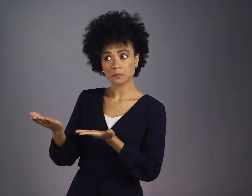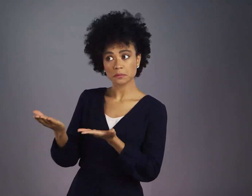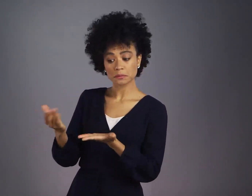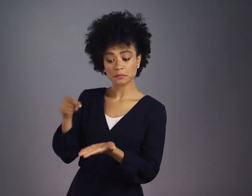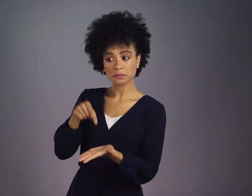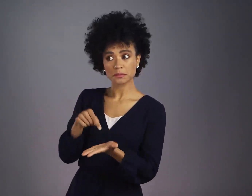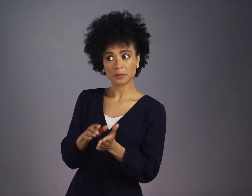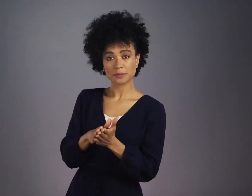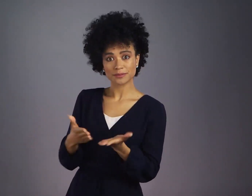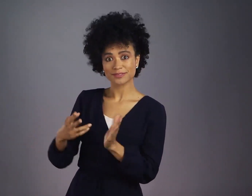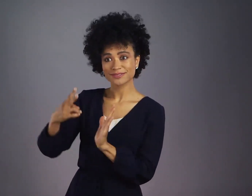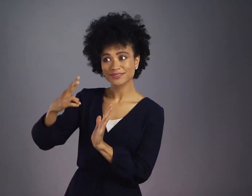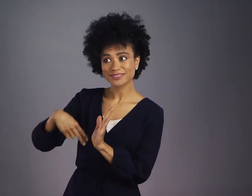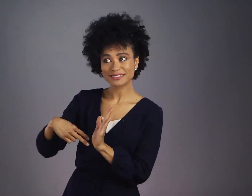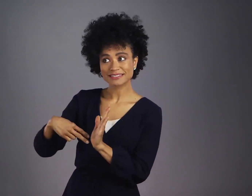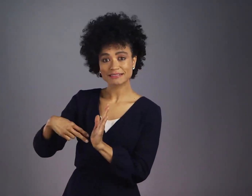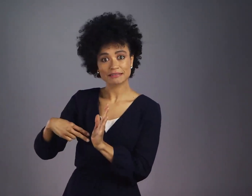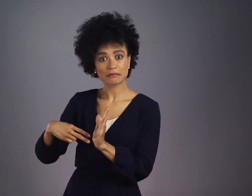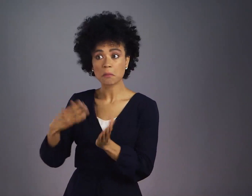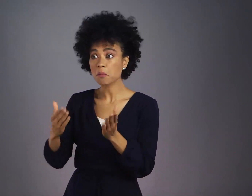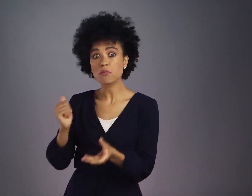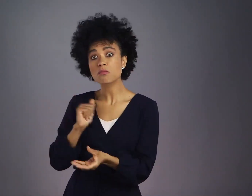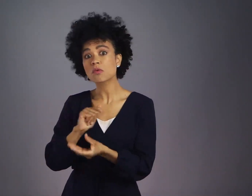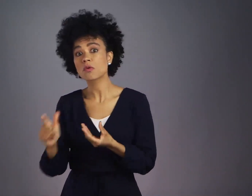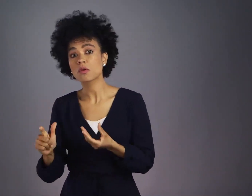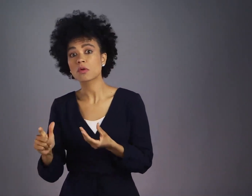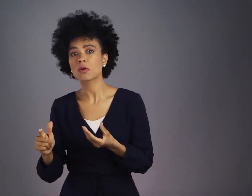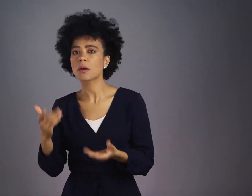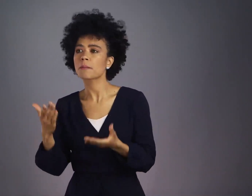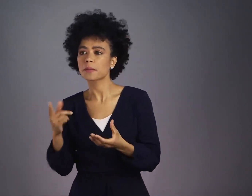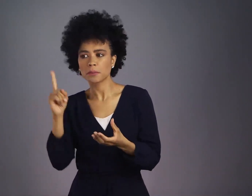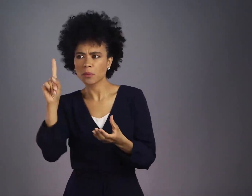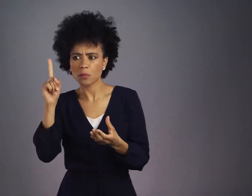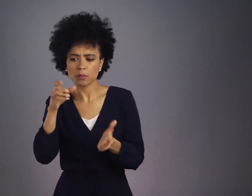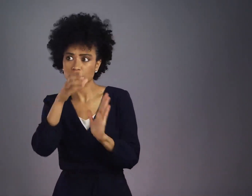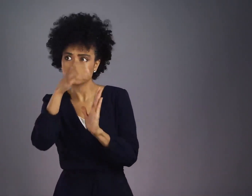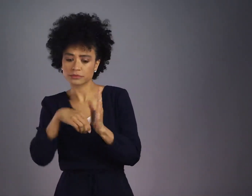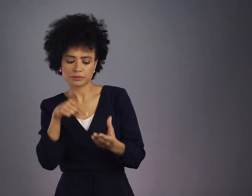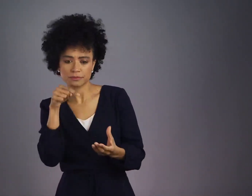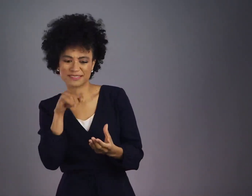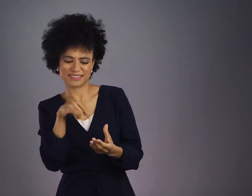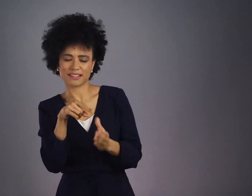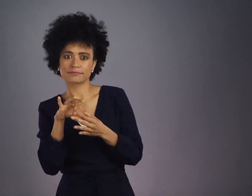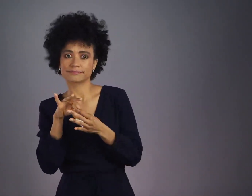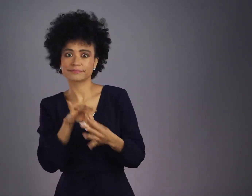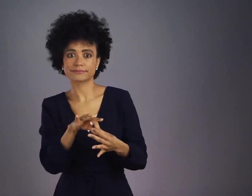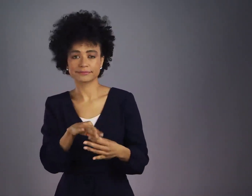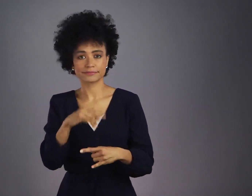When a discussion does arise, you might suggest he read this book or at least the chapter on alcoholism.